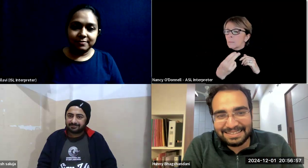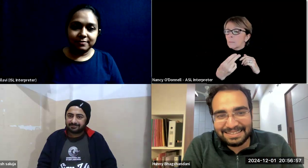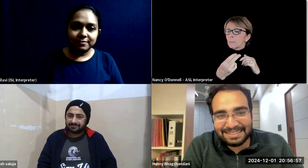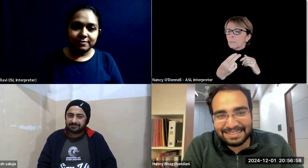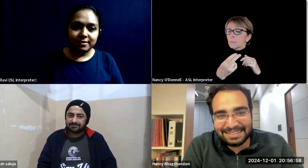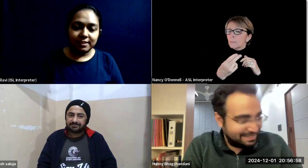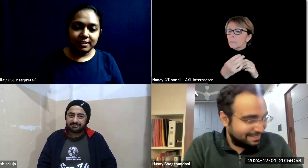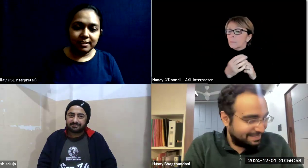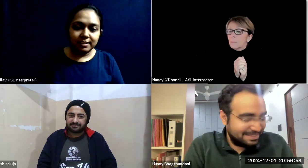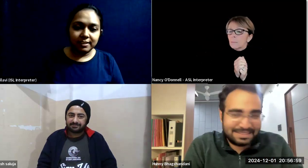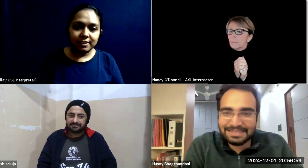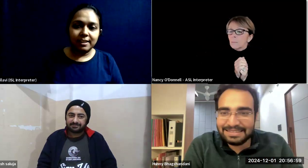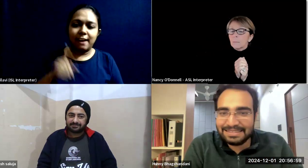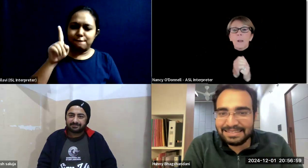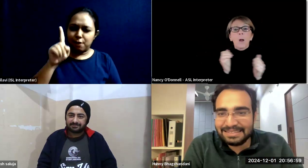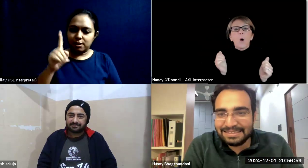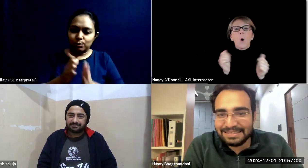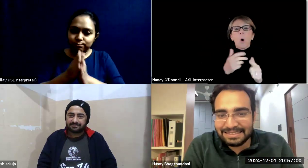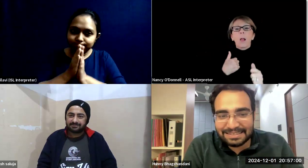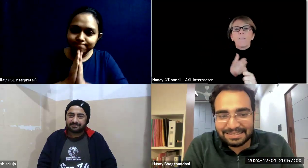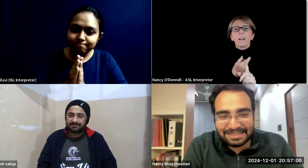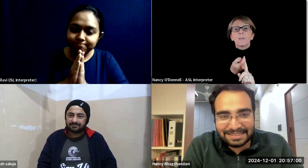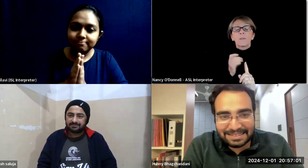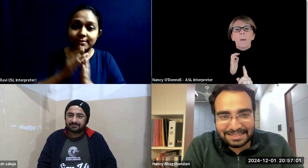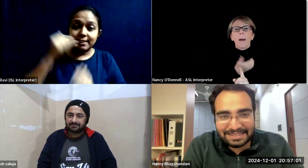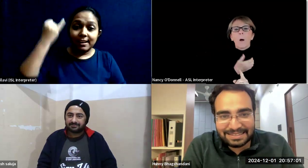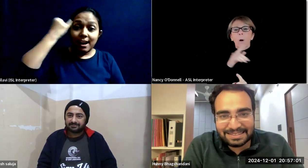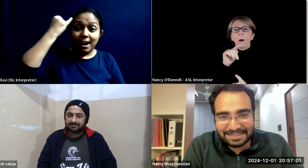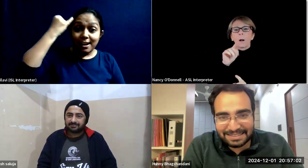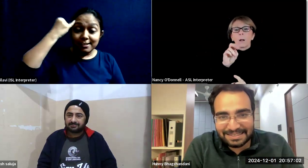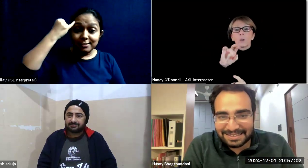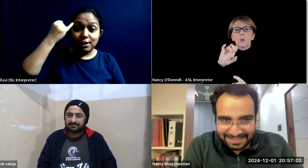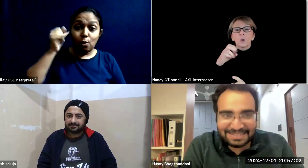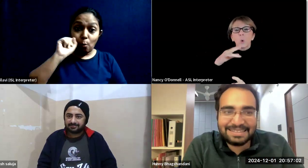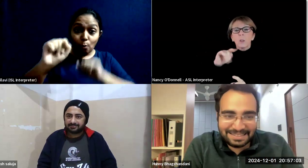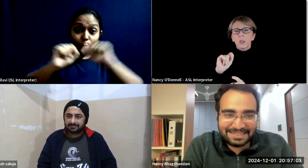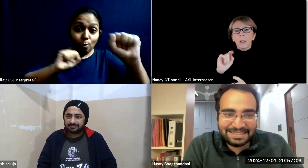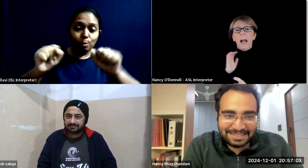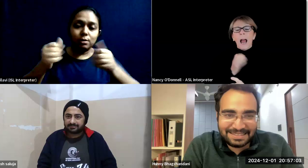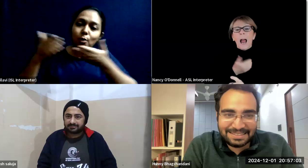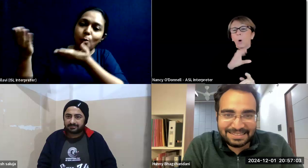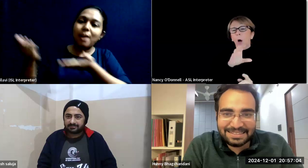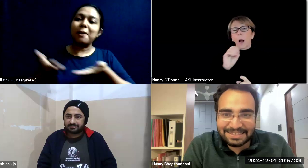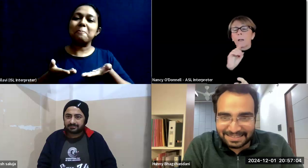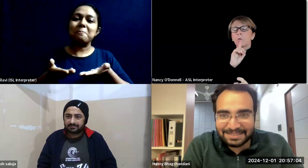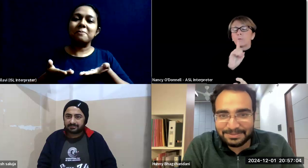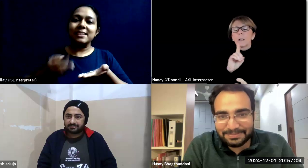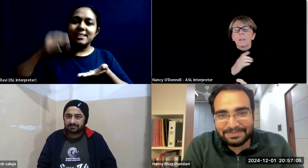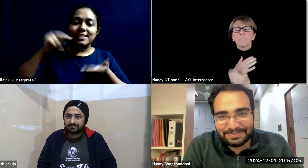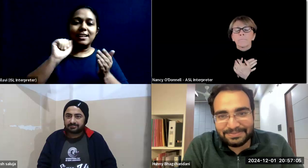I have a request. Suggestions and ideas are always welcome. We need your support to develop